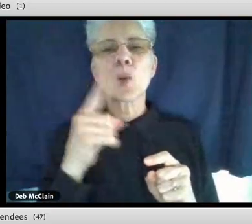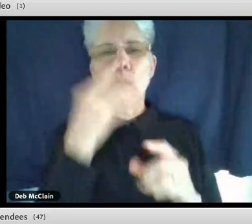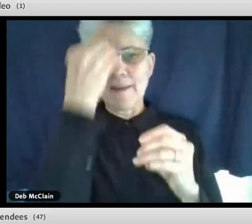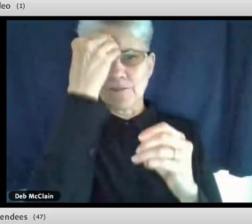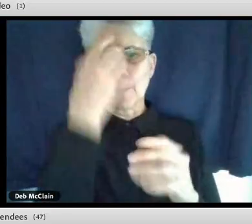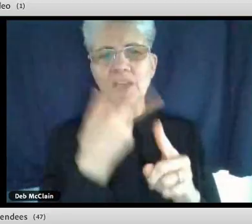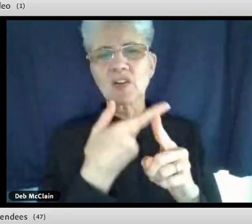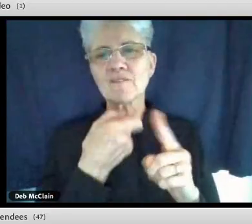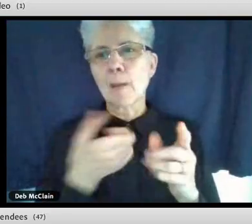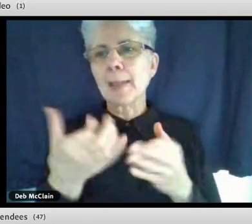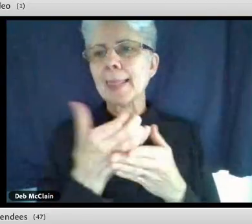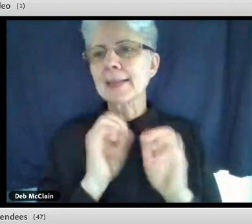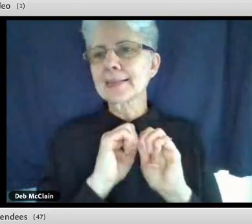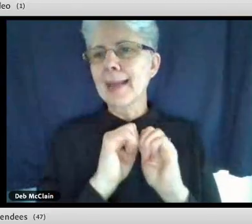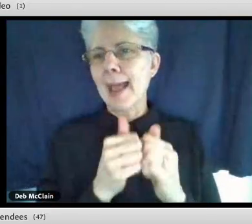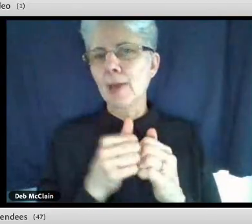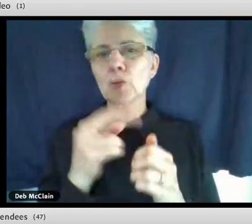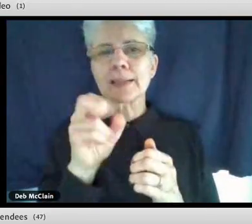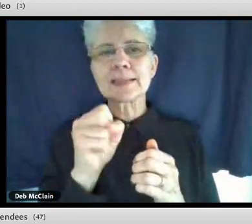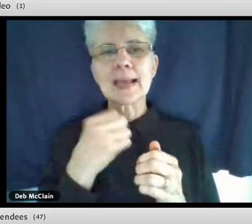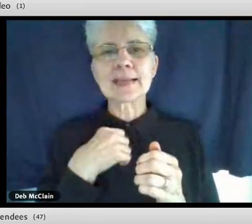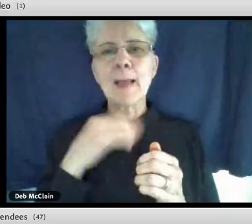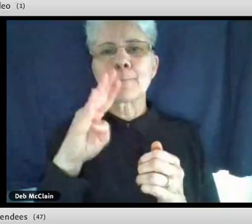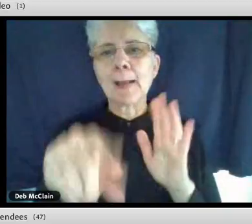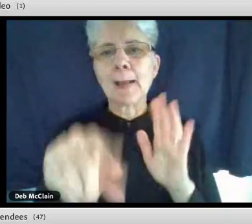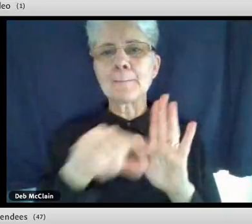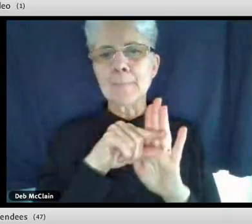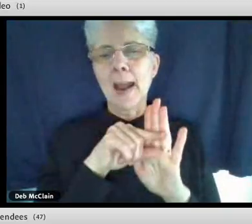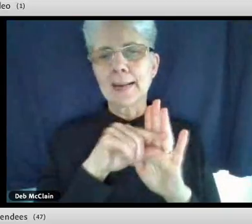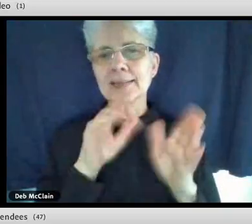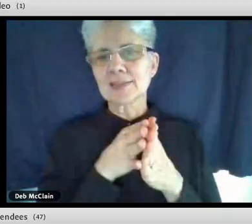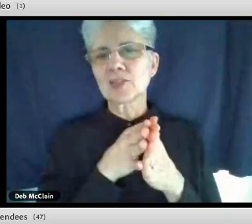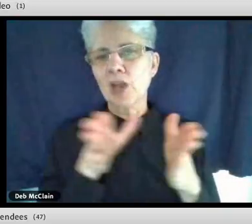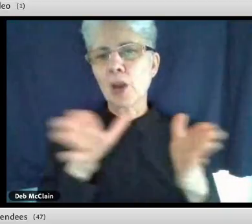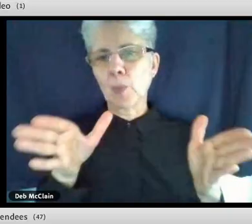So right now the United States has a B minus overall,